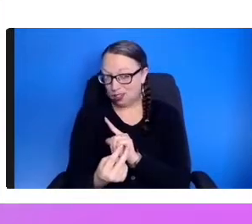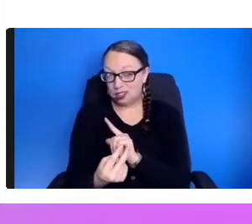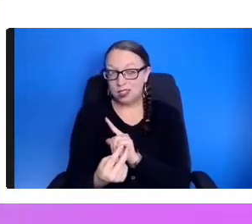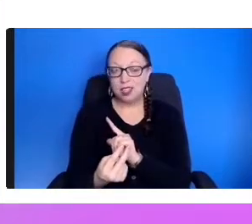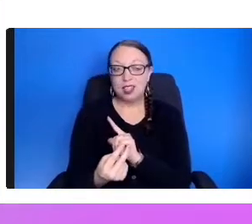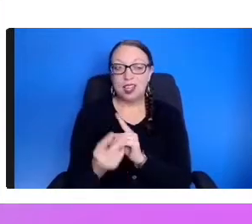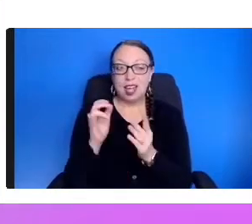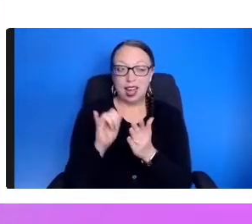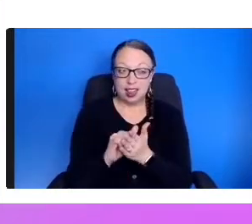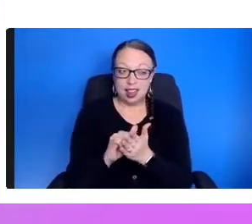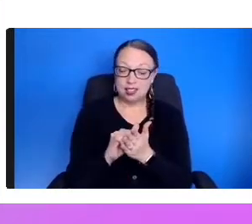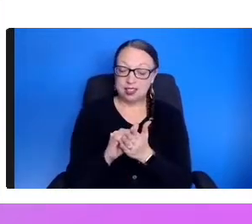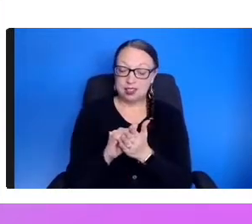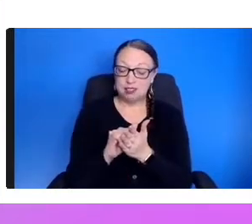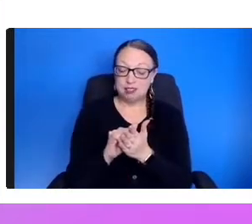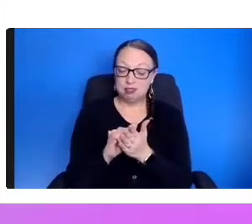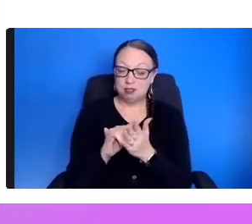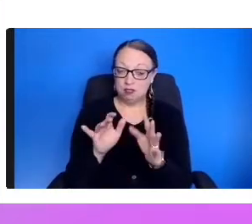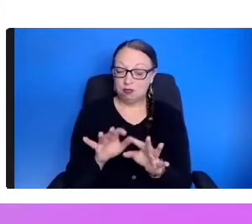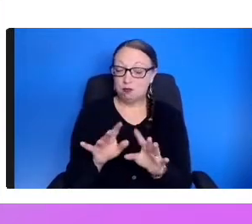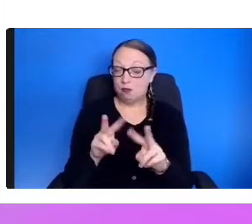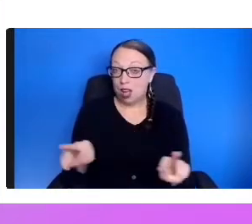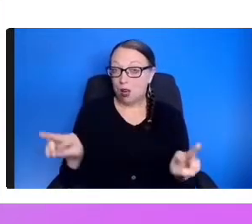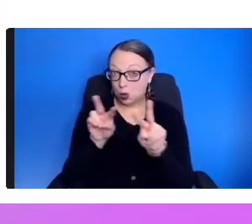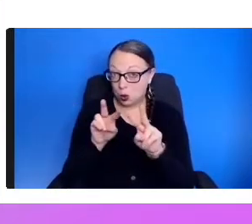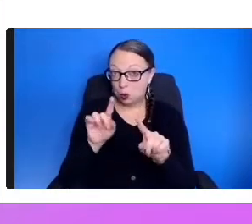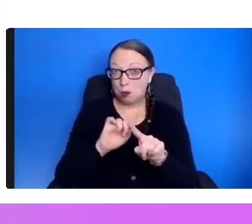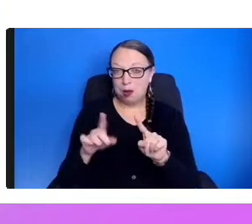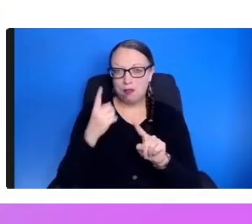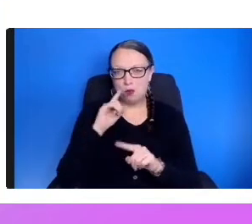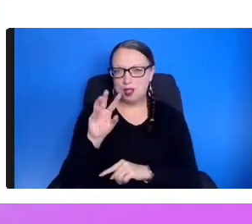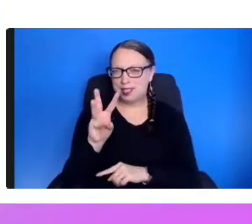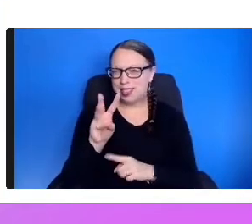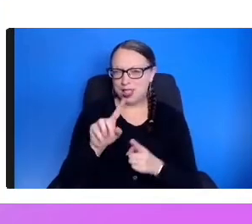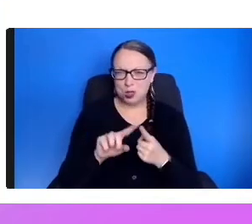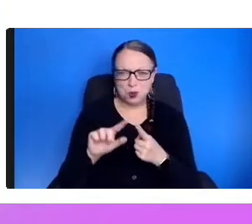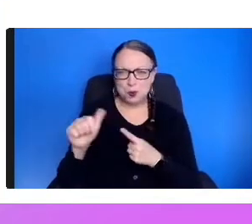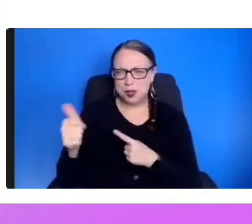as well as qualitative but actually even at six or ten people you can start to get